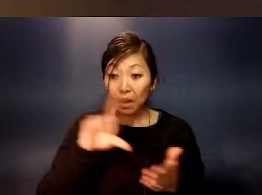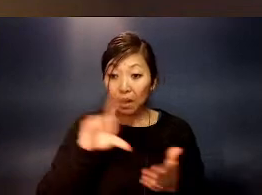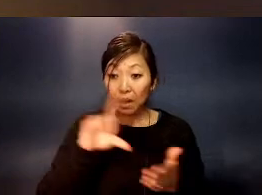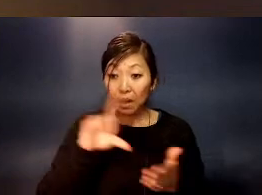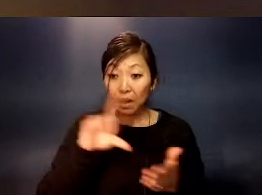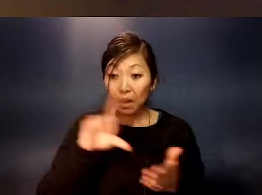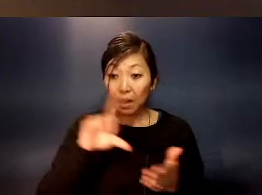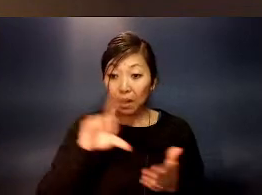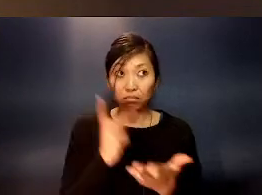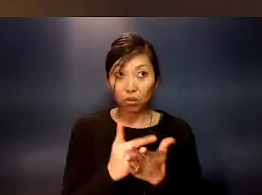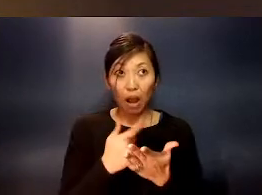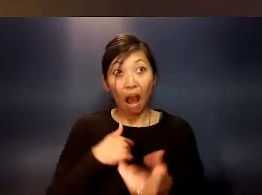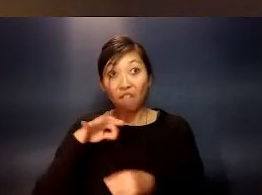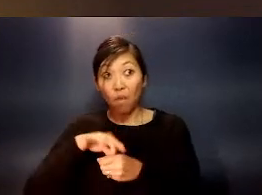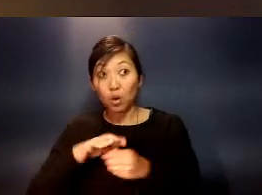BUT THIS IS JUST -- IT'S TOO MUCH AND I CAN'T IN GOOD